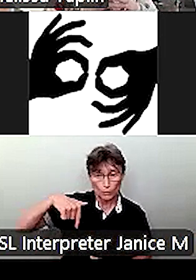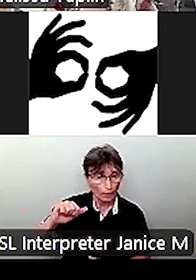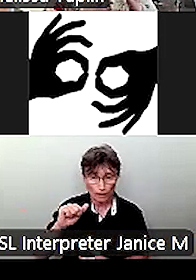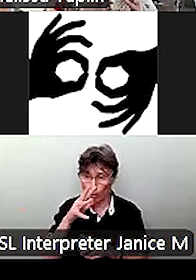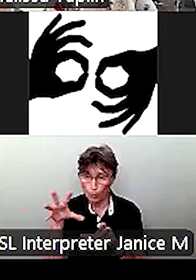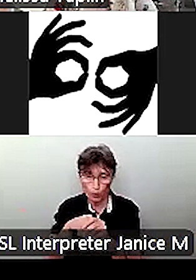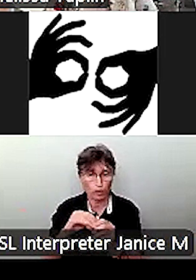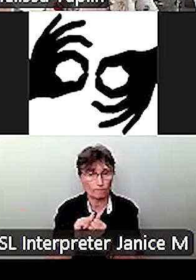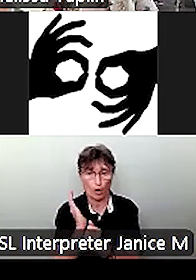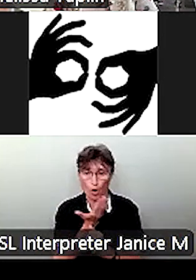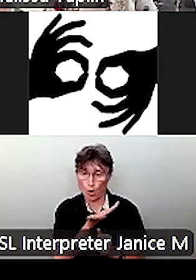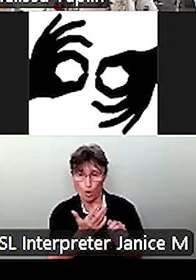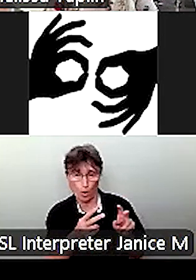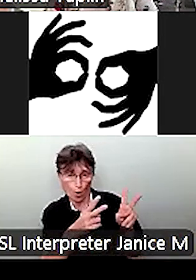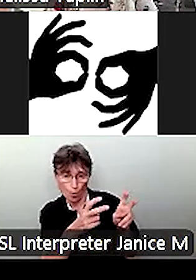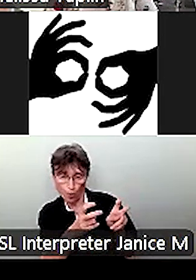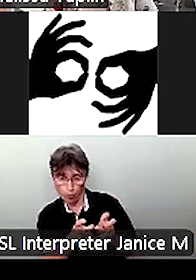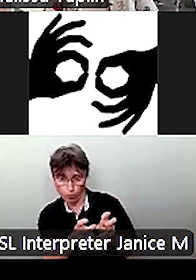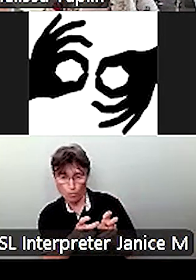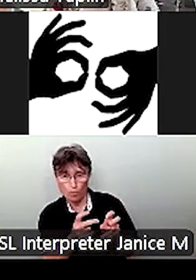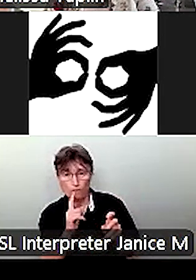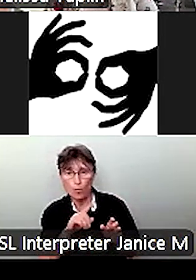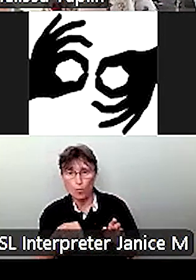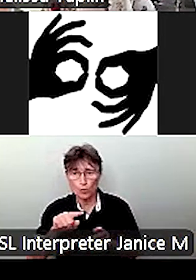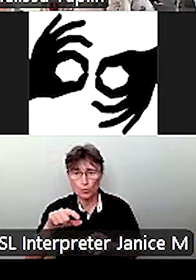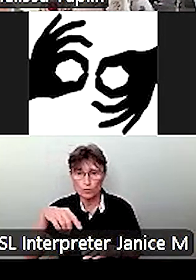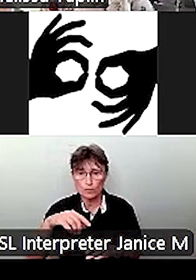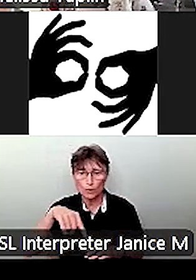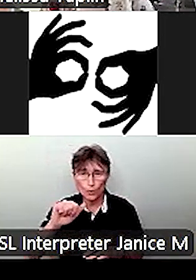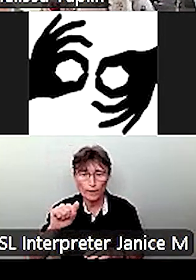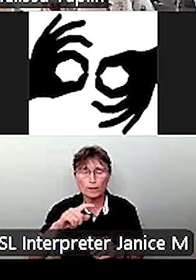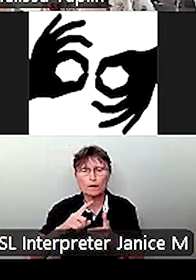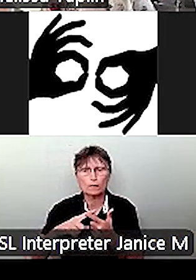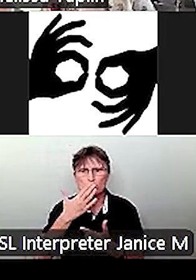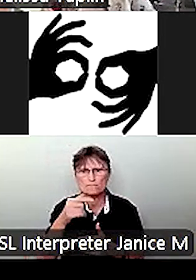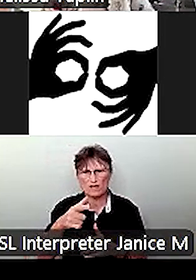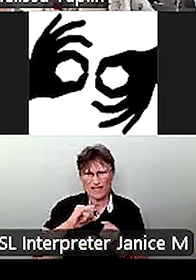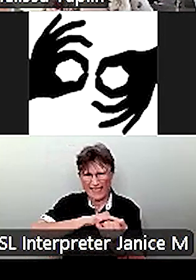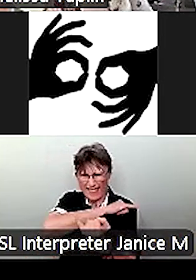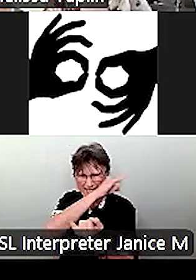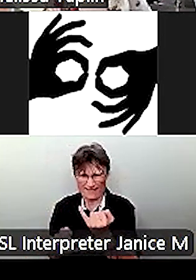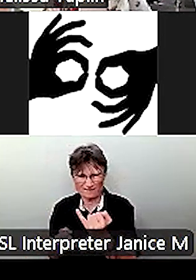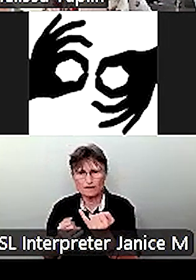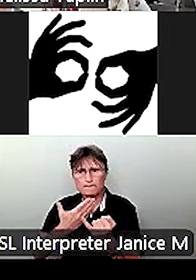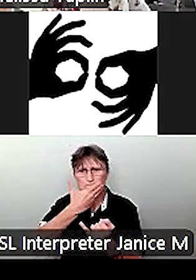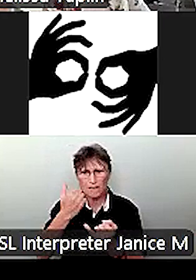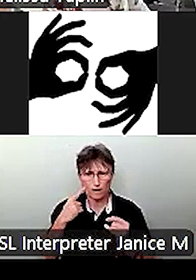please hold all of your questions until the end just to make it easier for us to do the edit. But